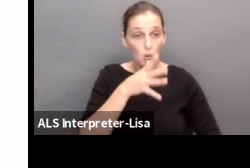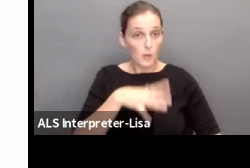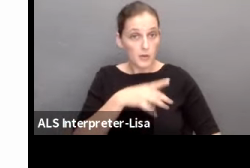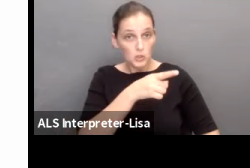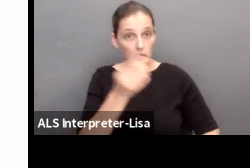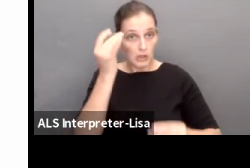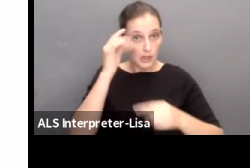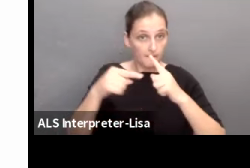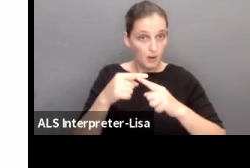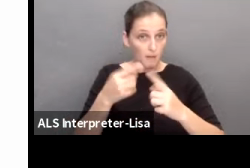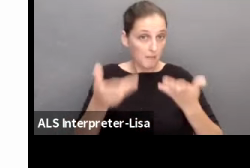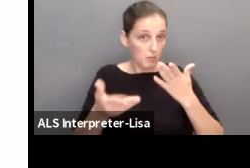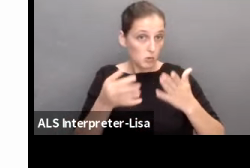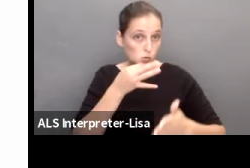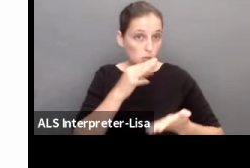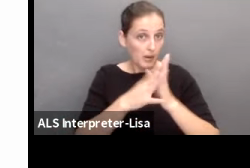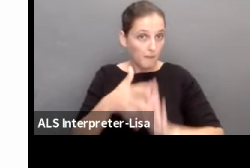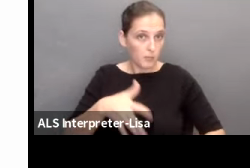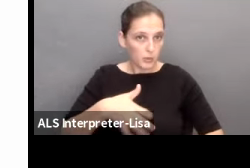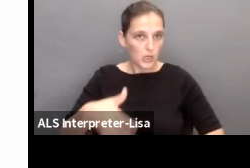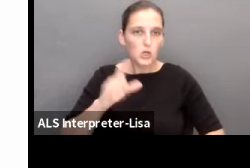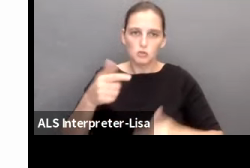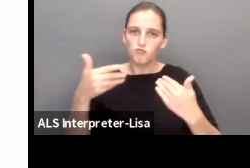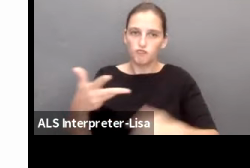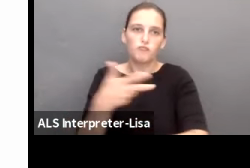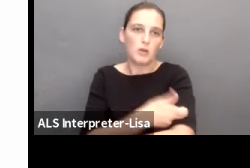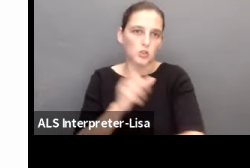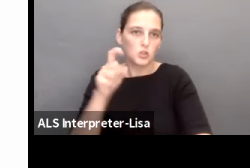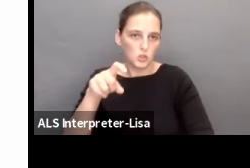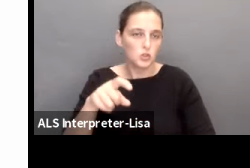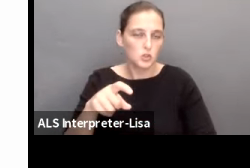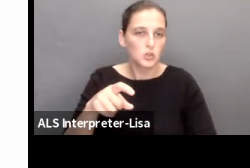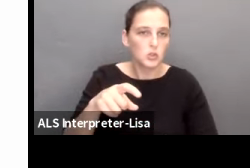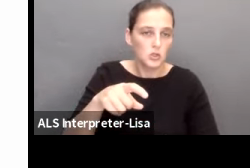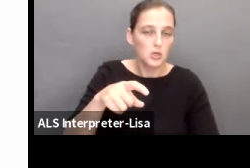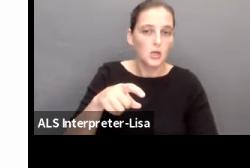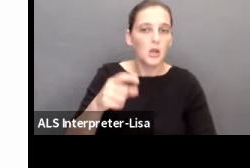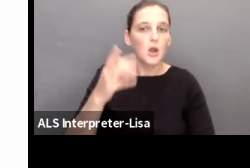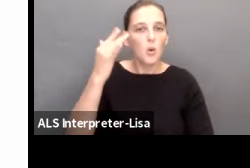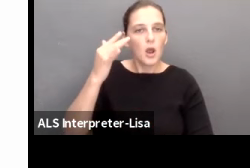becoming pregnant get vaccinated against COVID so that they do not have these this increased